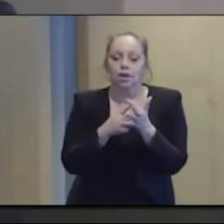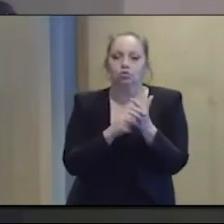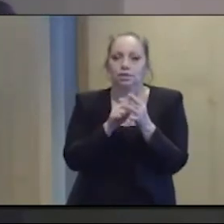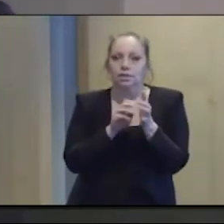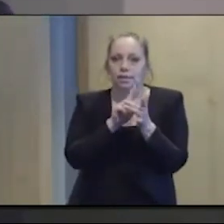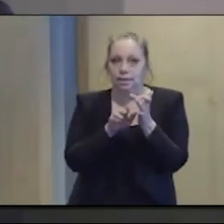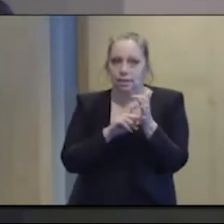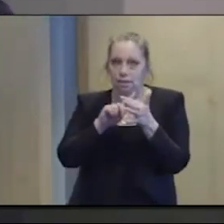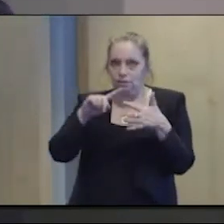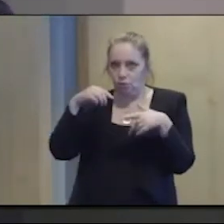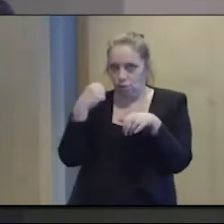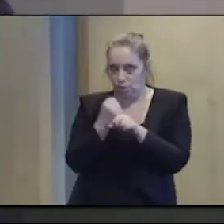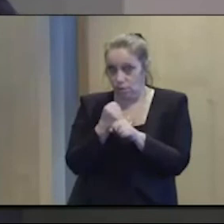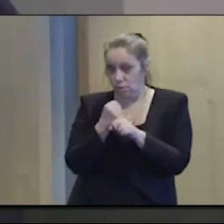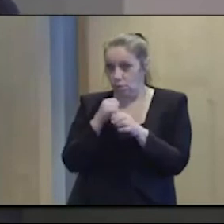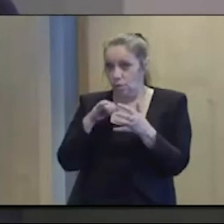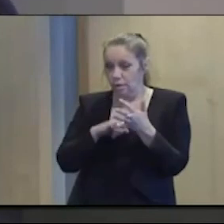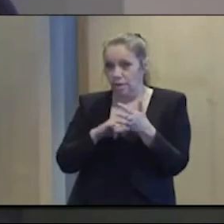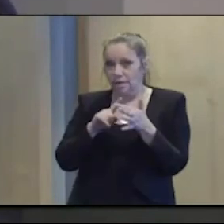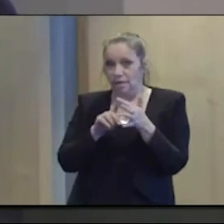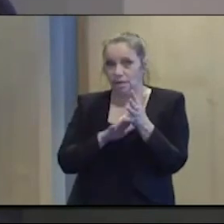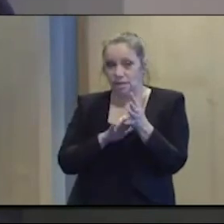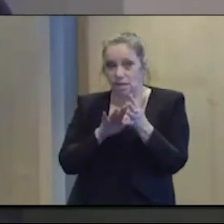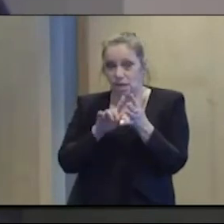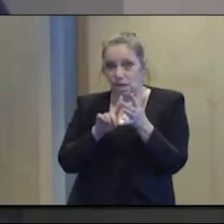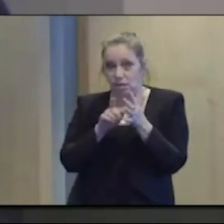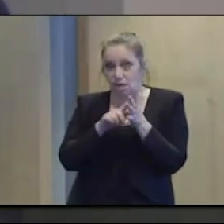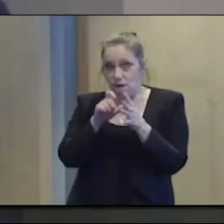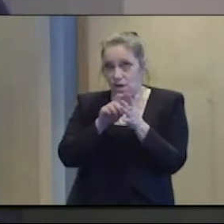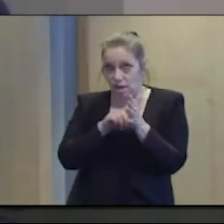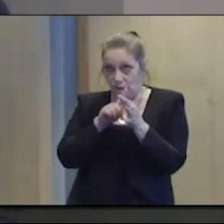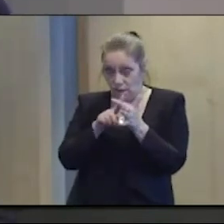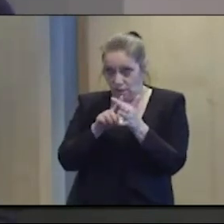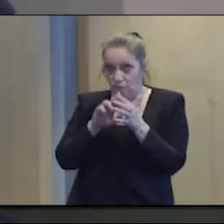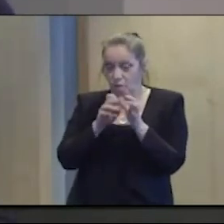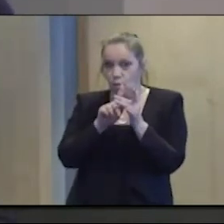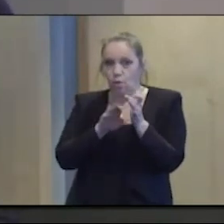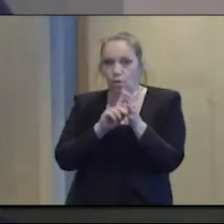for instance every dollar that you spend on resilience saves you roughly four dollars.